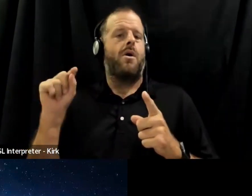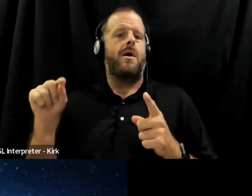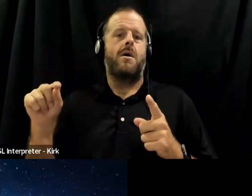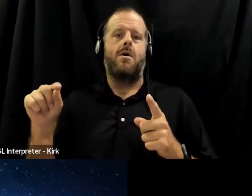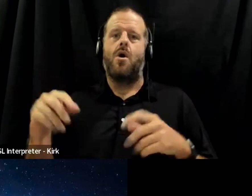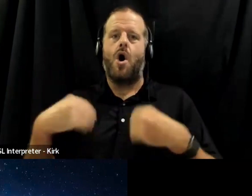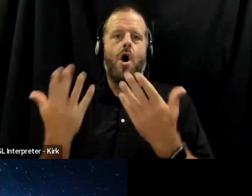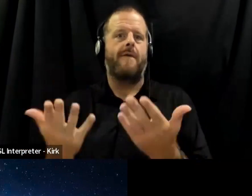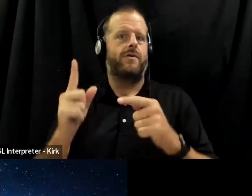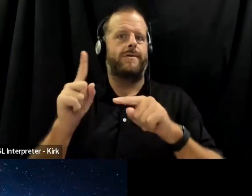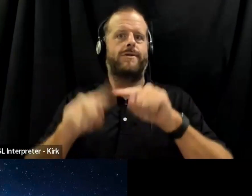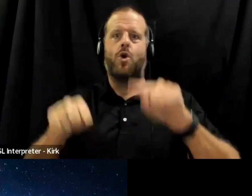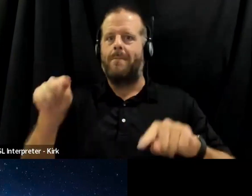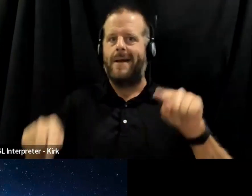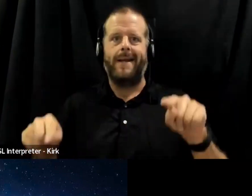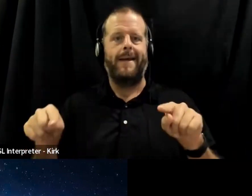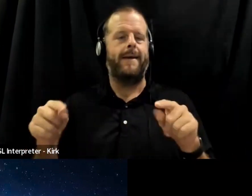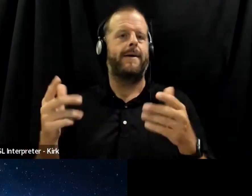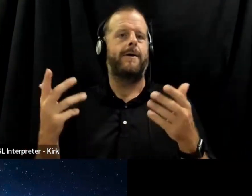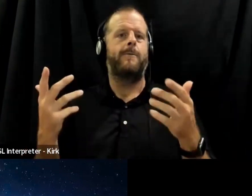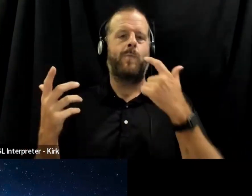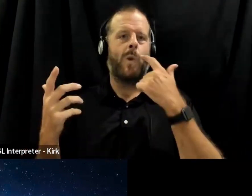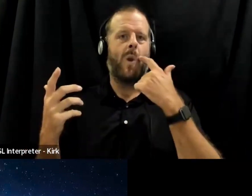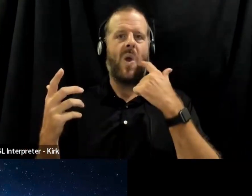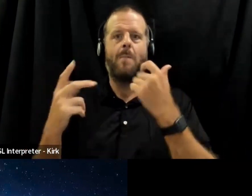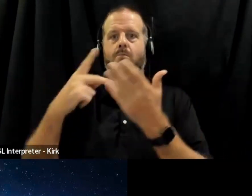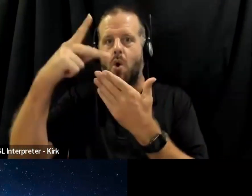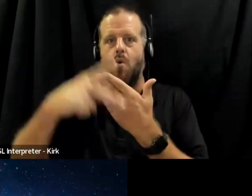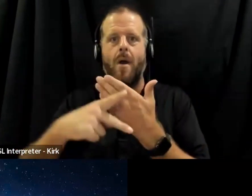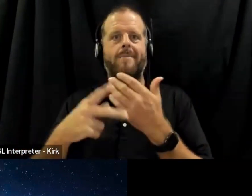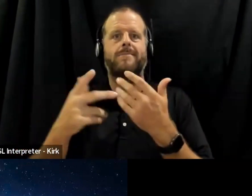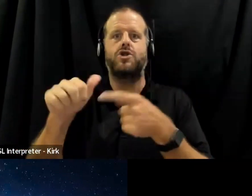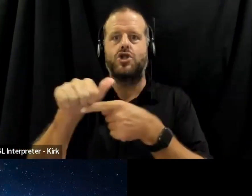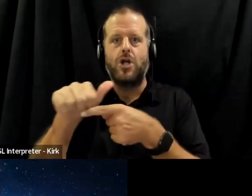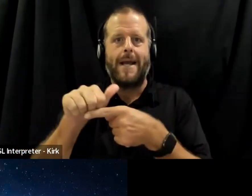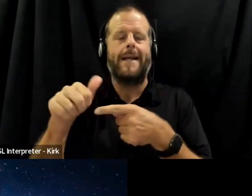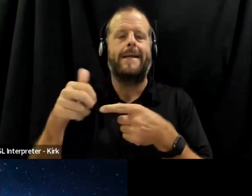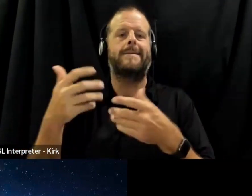diverse, , programs and trainings and, and